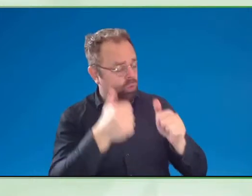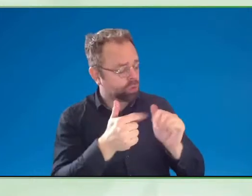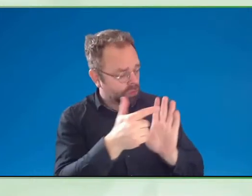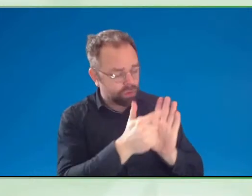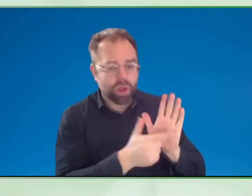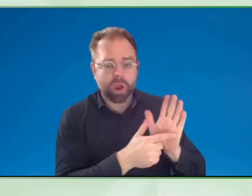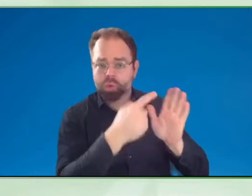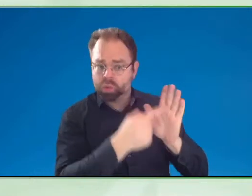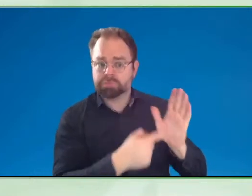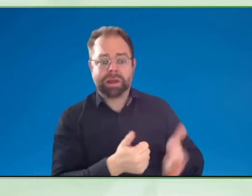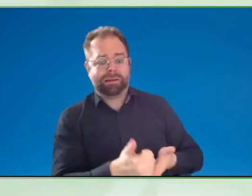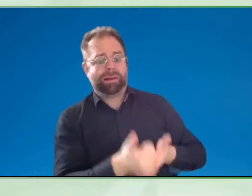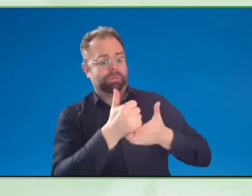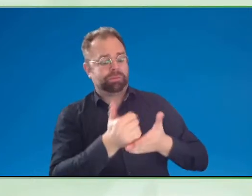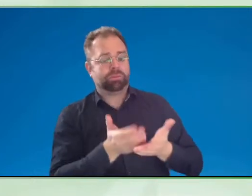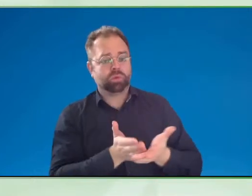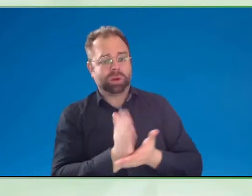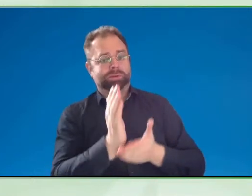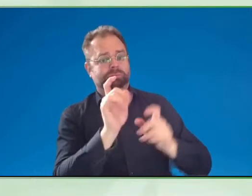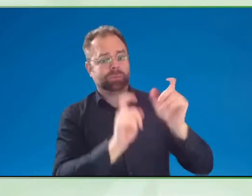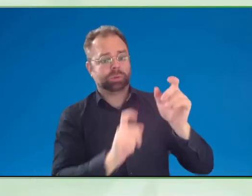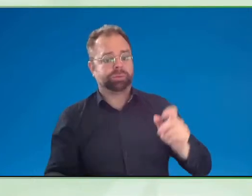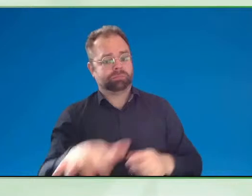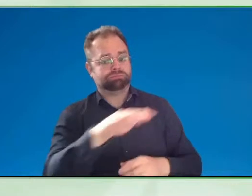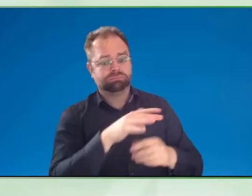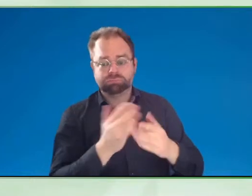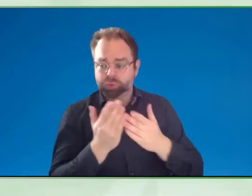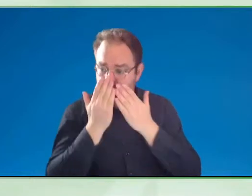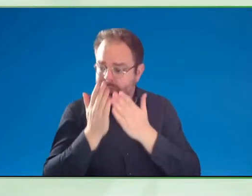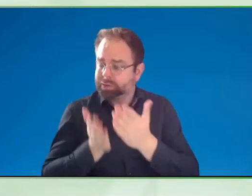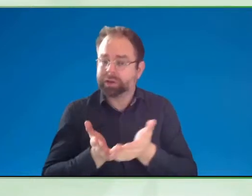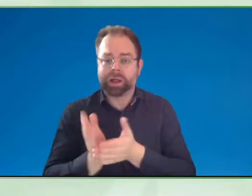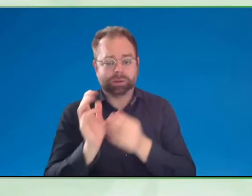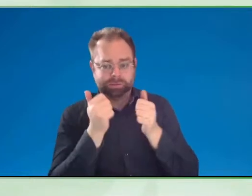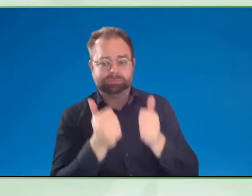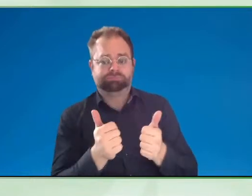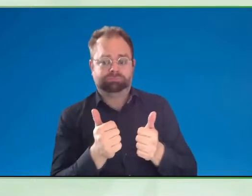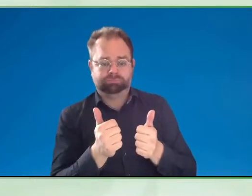When we talk about the duty bearers and especially the local authorities from the Ministry of